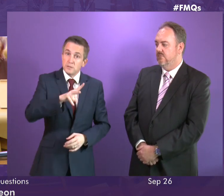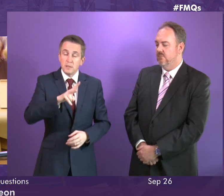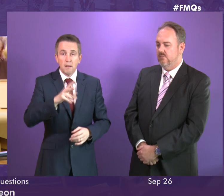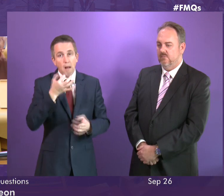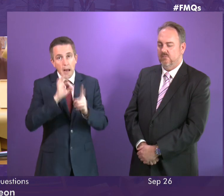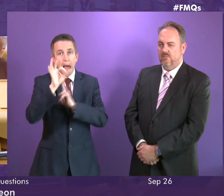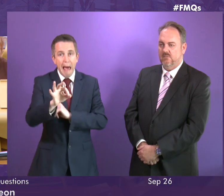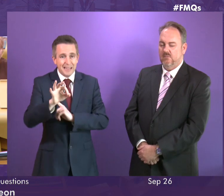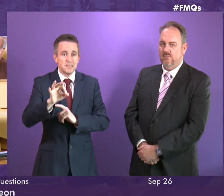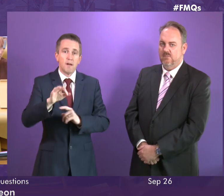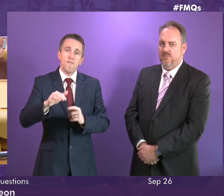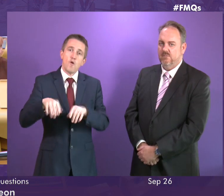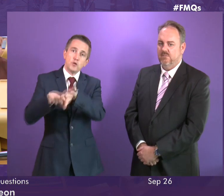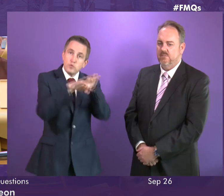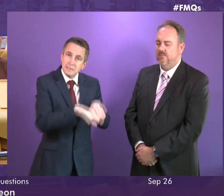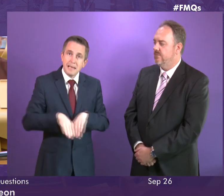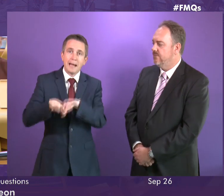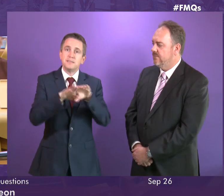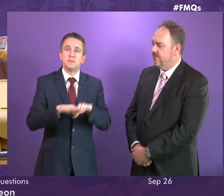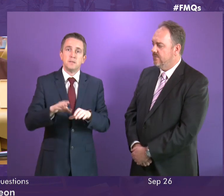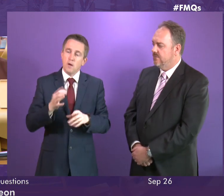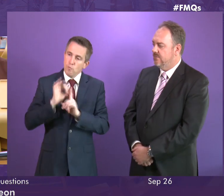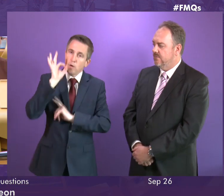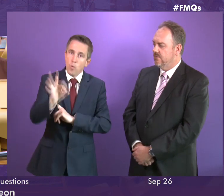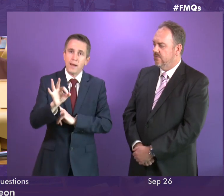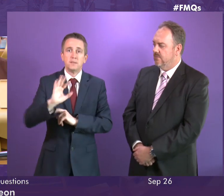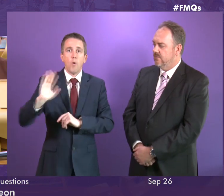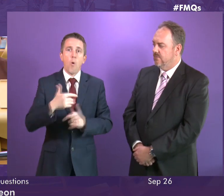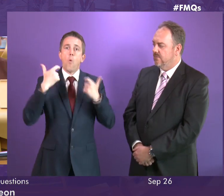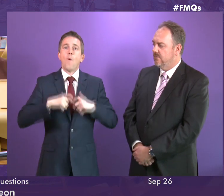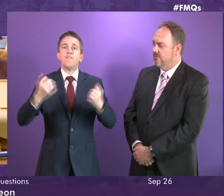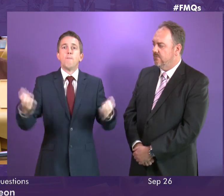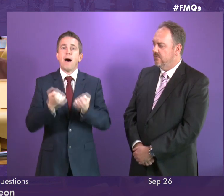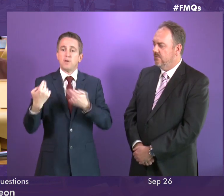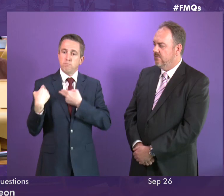and make a united call for all welfare powers to come to this Parliament so that we can